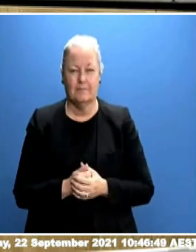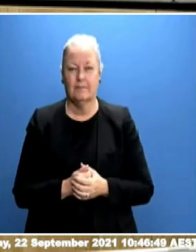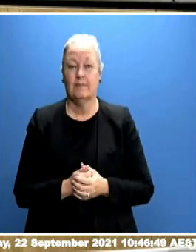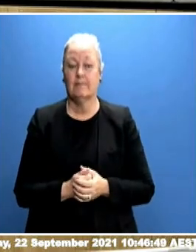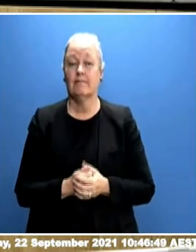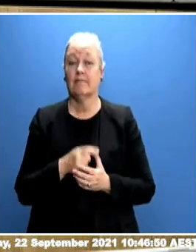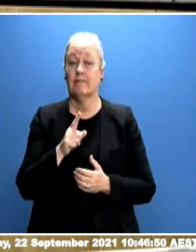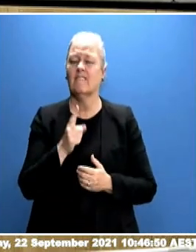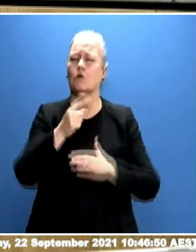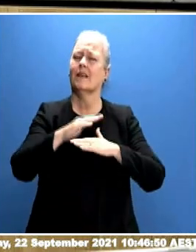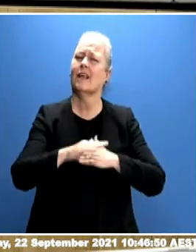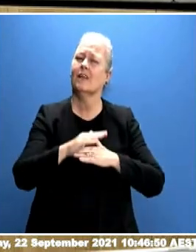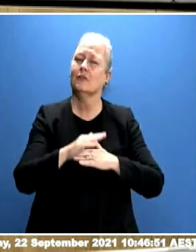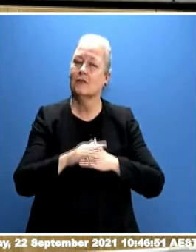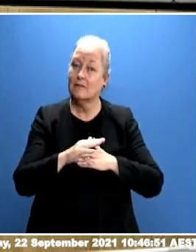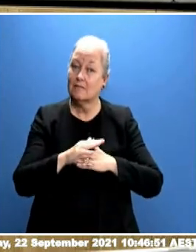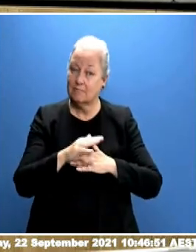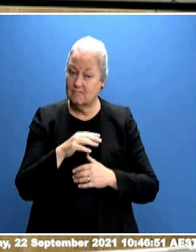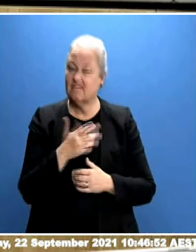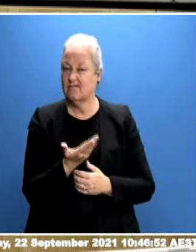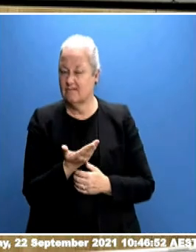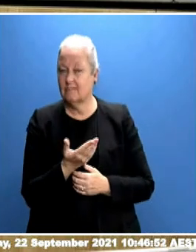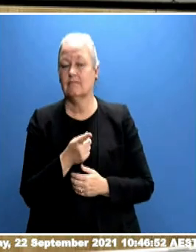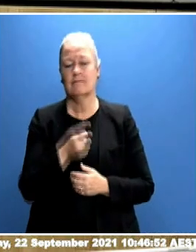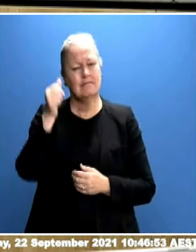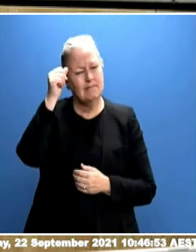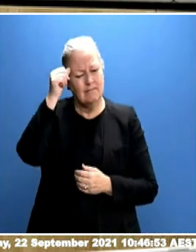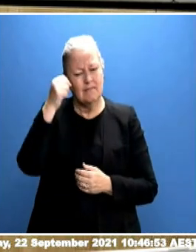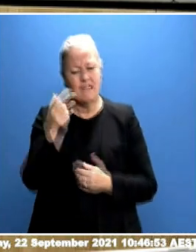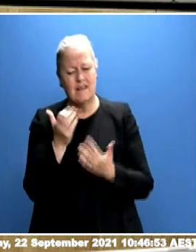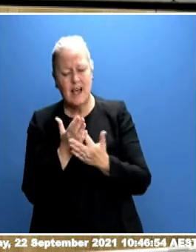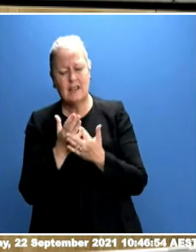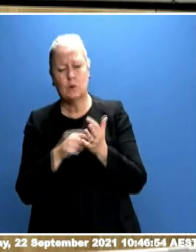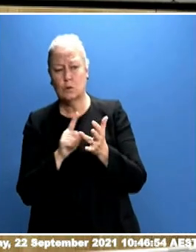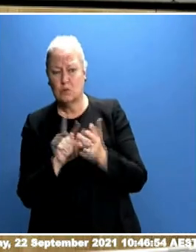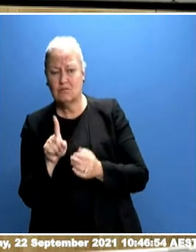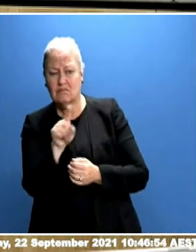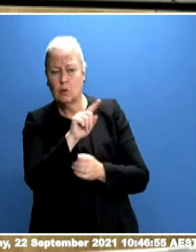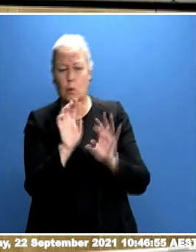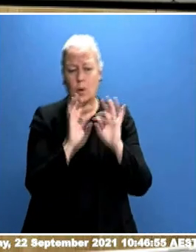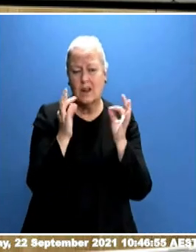being given access to these organisations in your home State